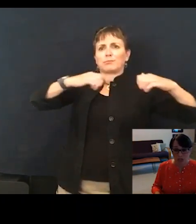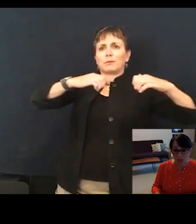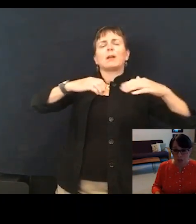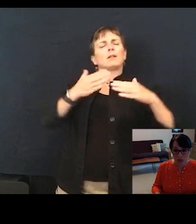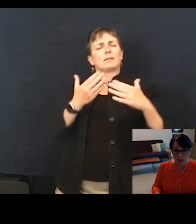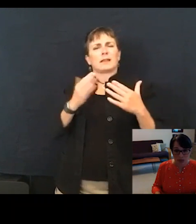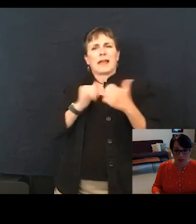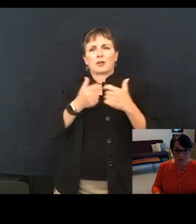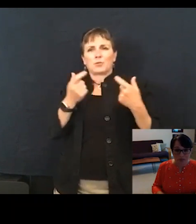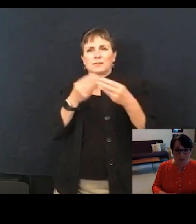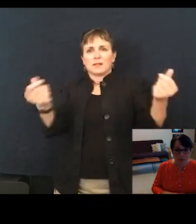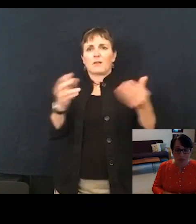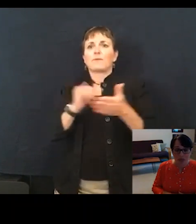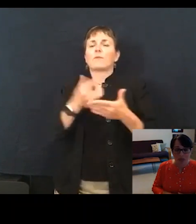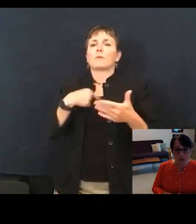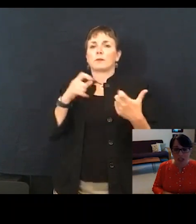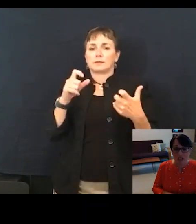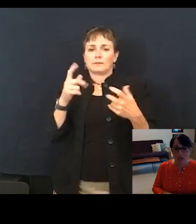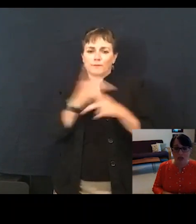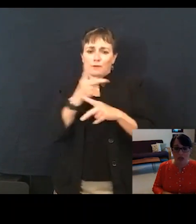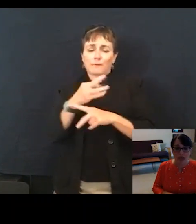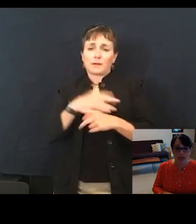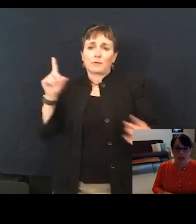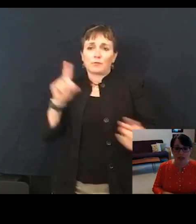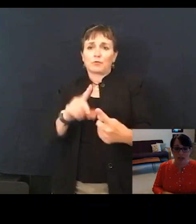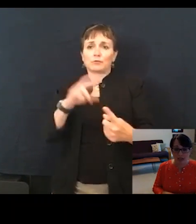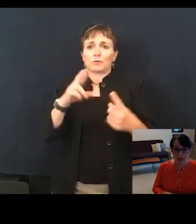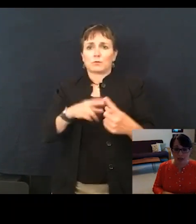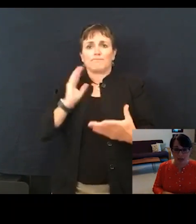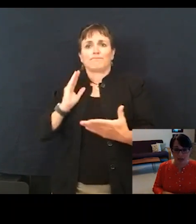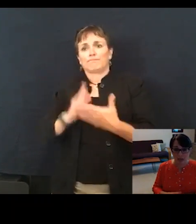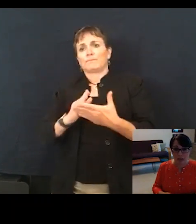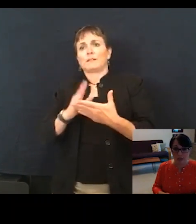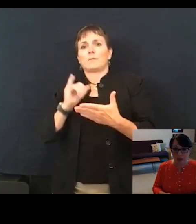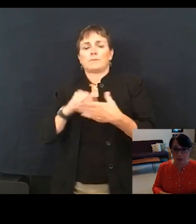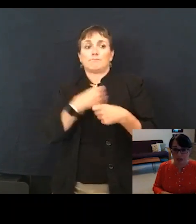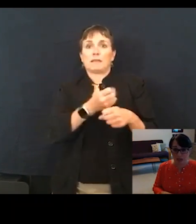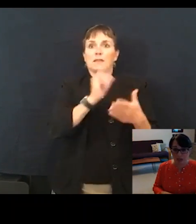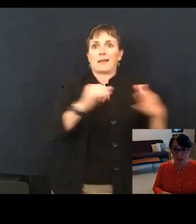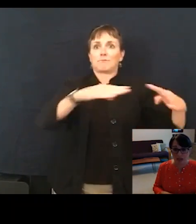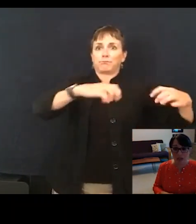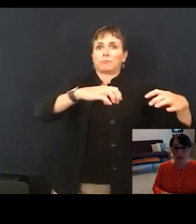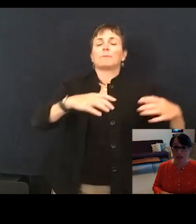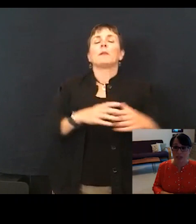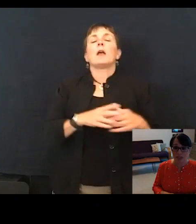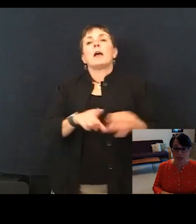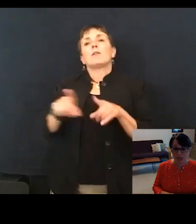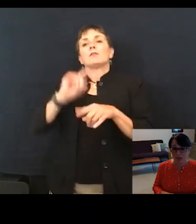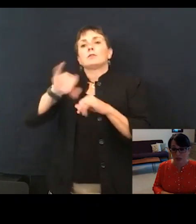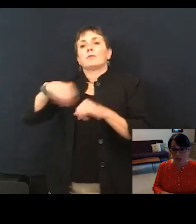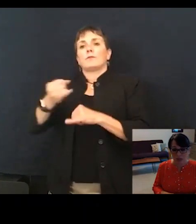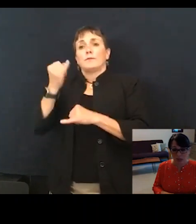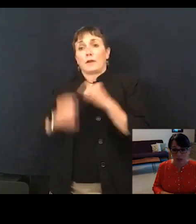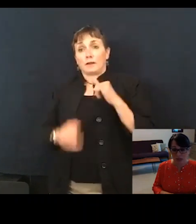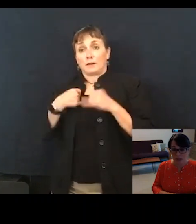its production. And finally, we want to ask, are these dual vectors going to be well-tolerated in a clinically relevant model,